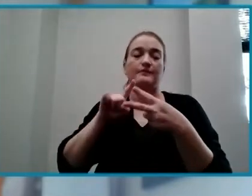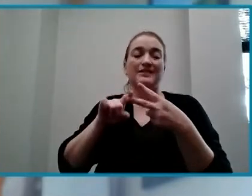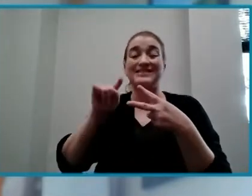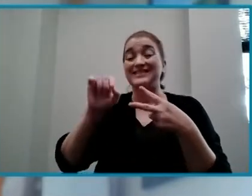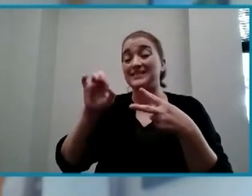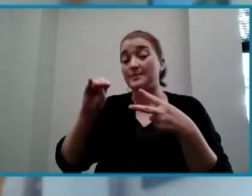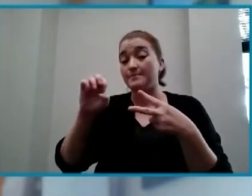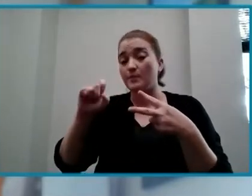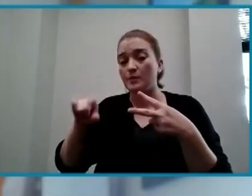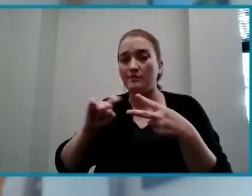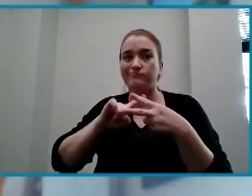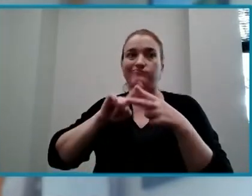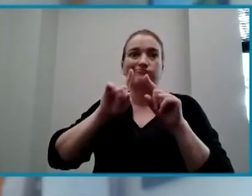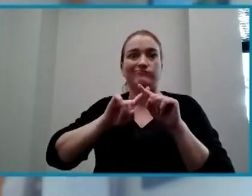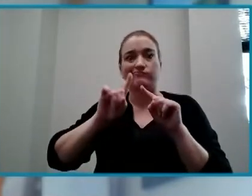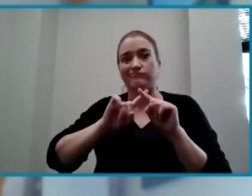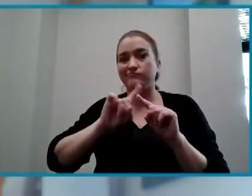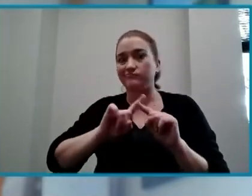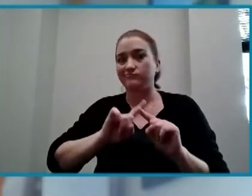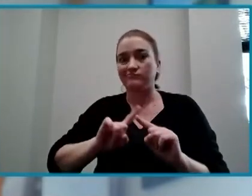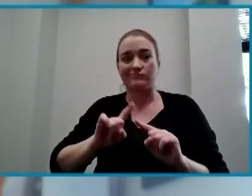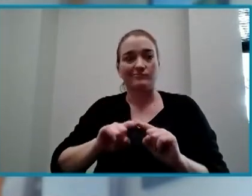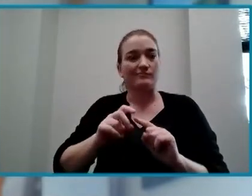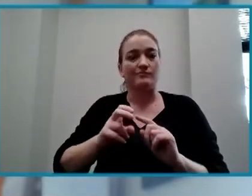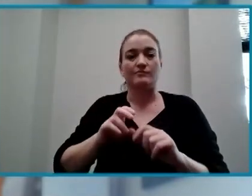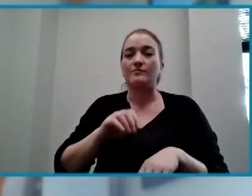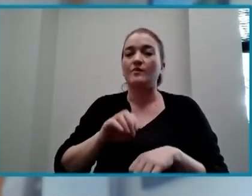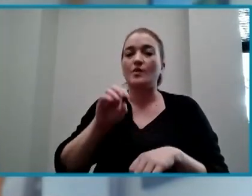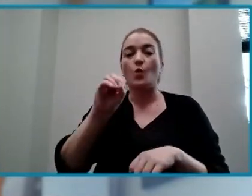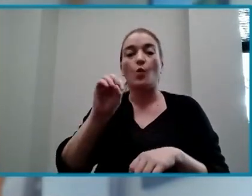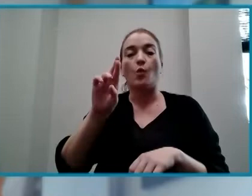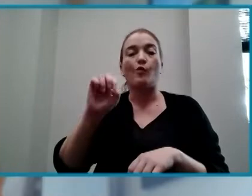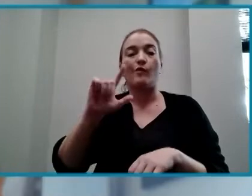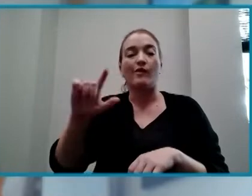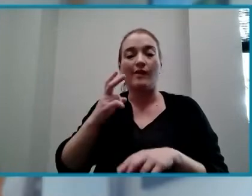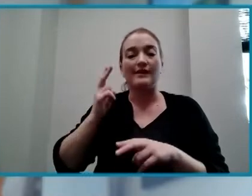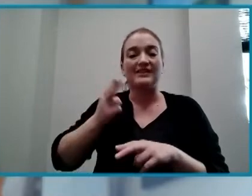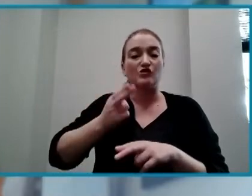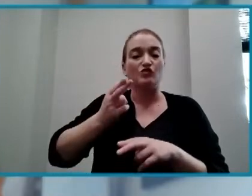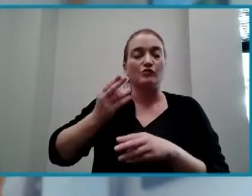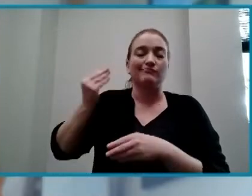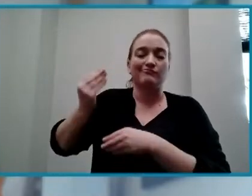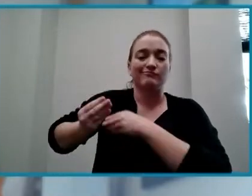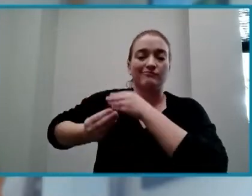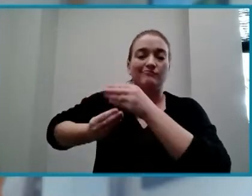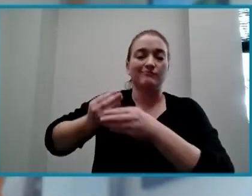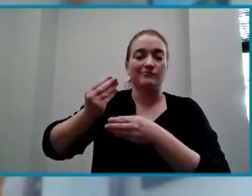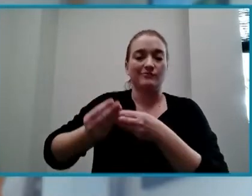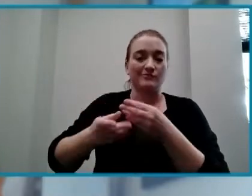We've done oral history training workshops, uh, through the American Folklife Center, the Library of Congress's Initiative.